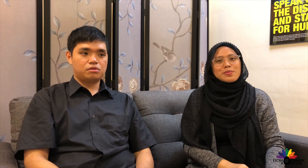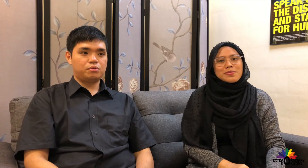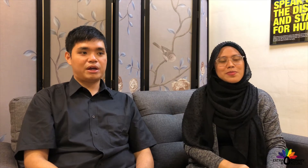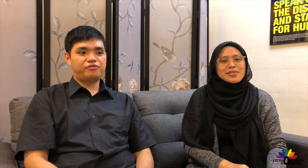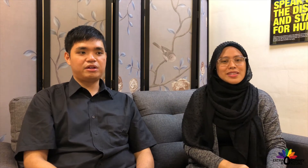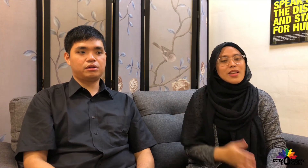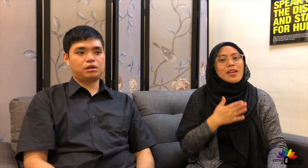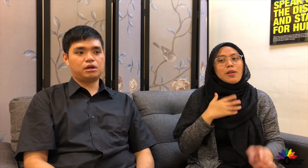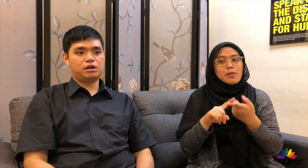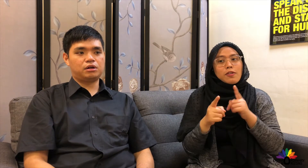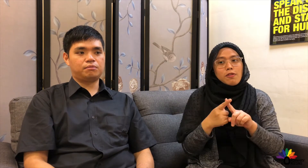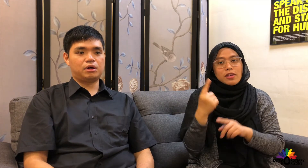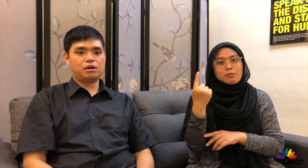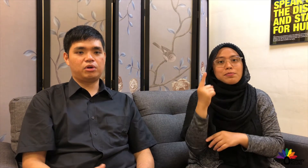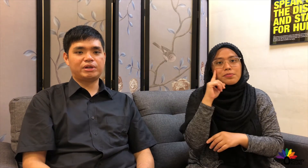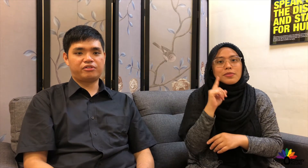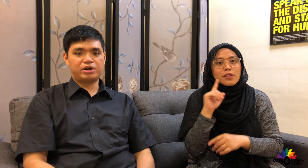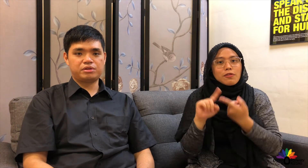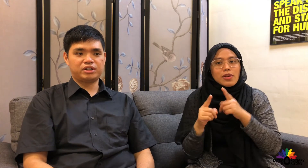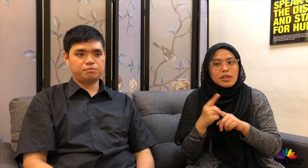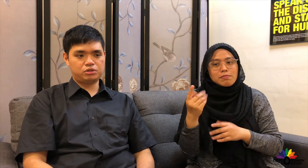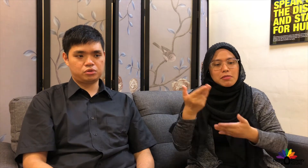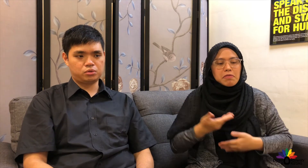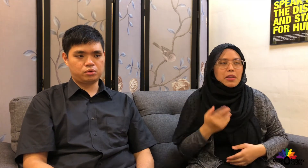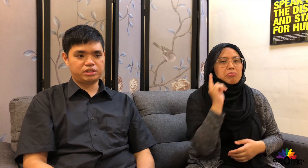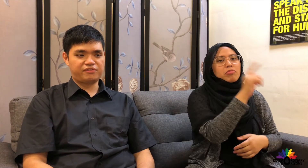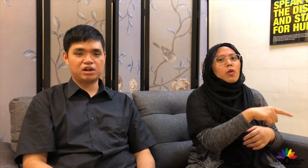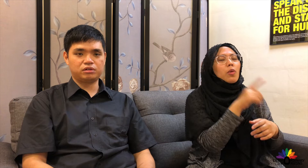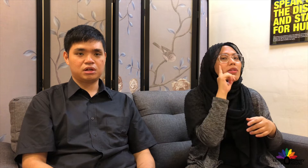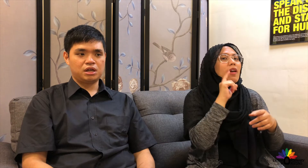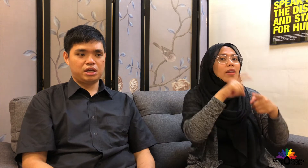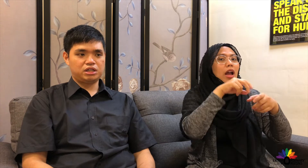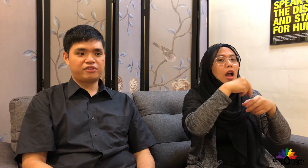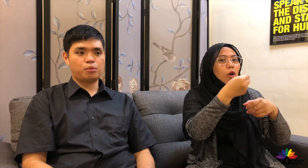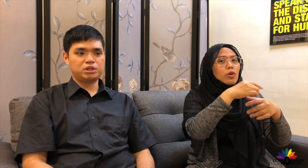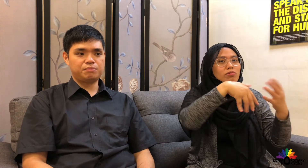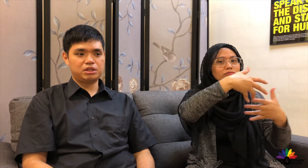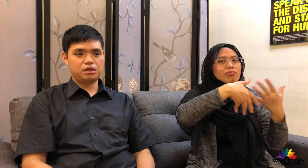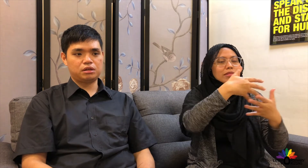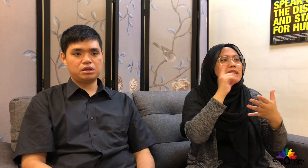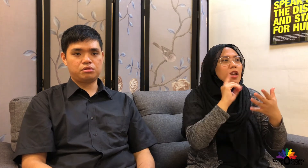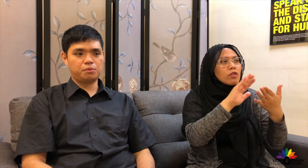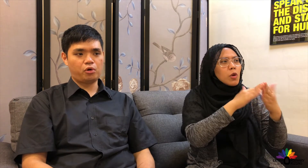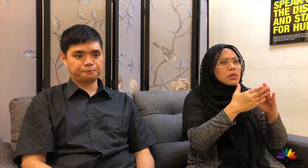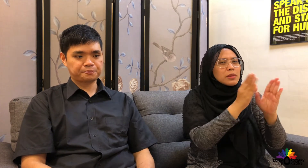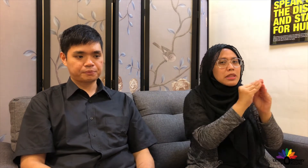So, my friend, one of my deaf friends invited me to a deaf hangout, a deaf community meeting in Singapore.